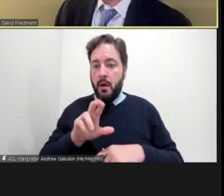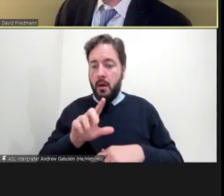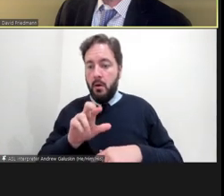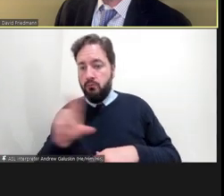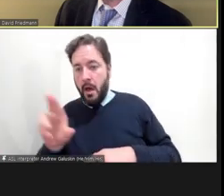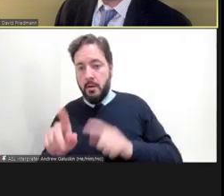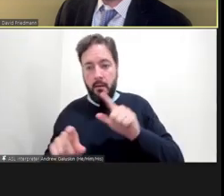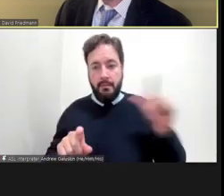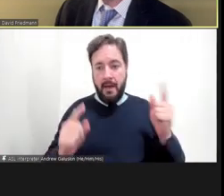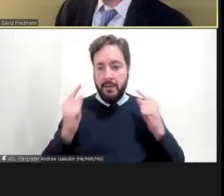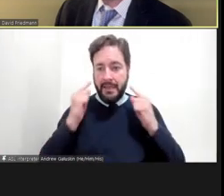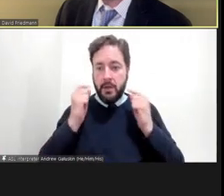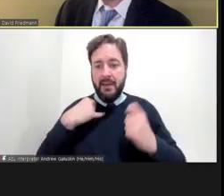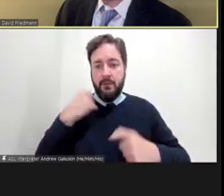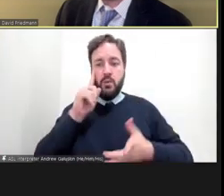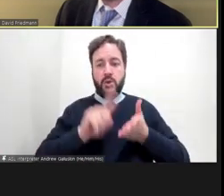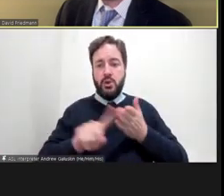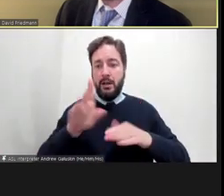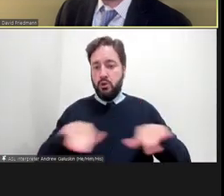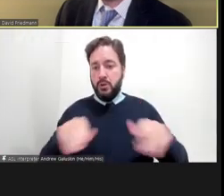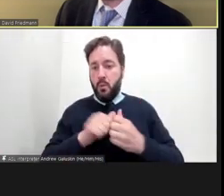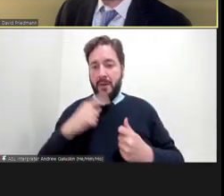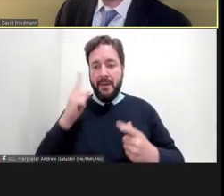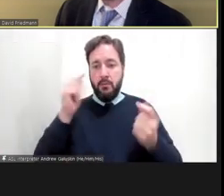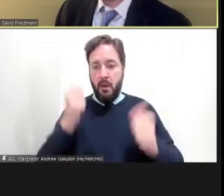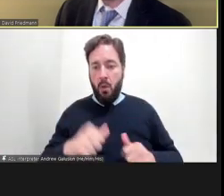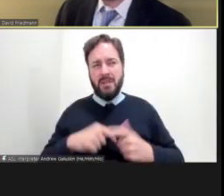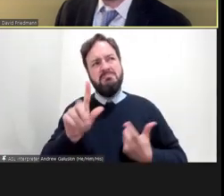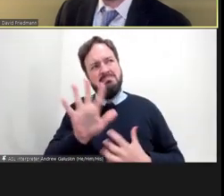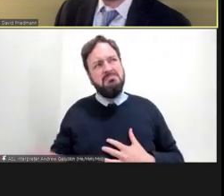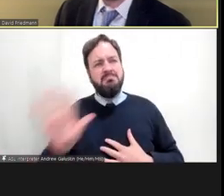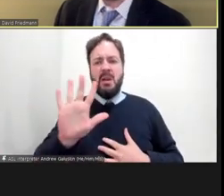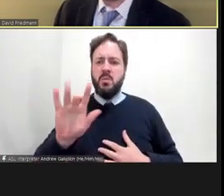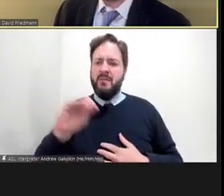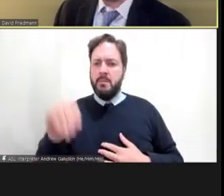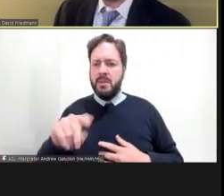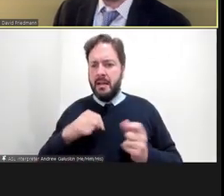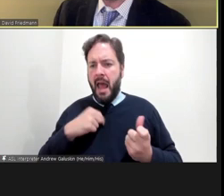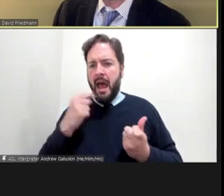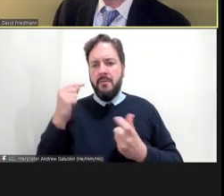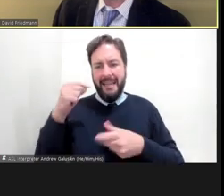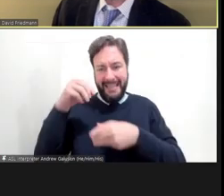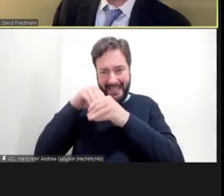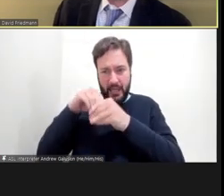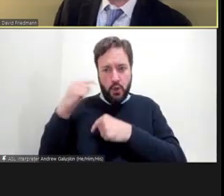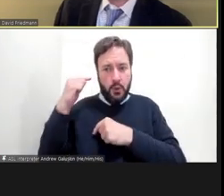of kids with hearing loss, we see that about 25% have some sort of abnormality of their inner ear.